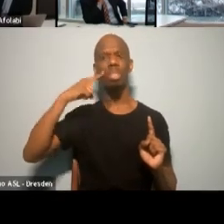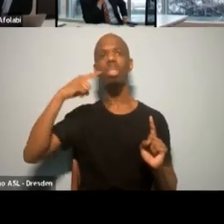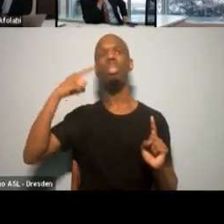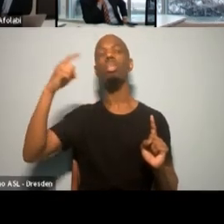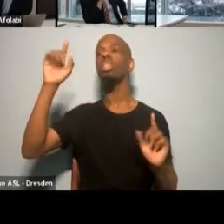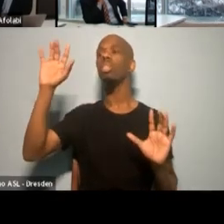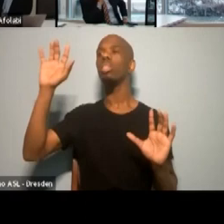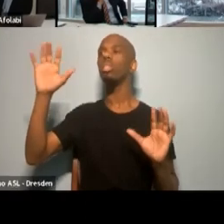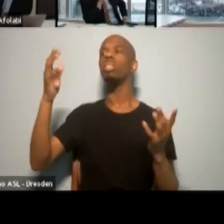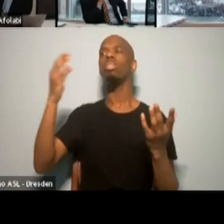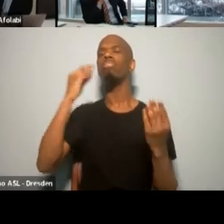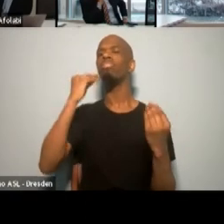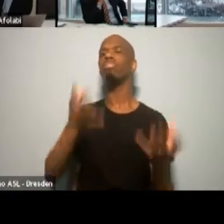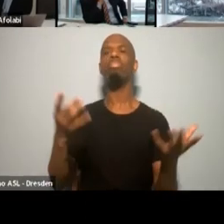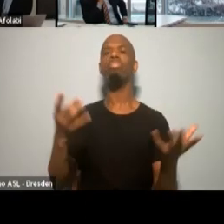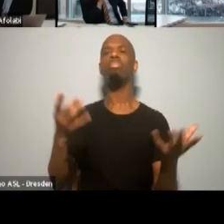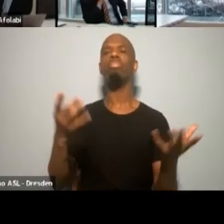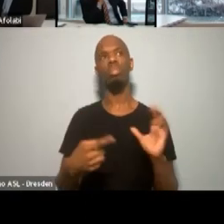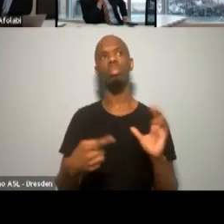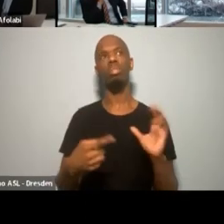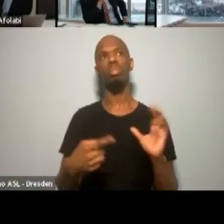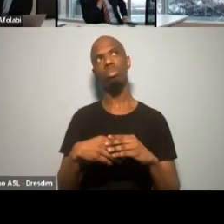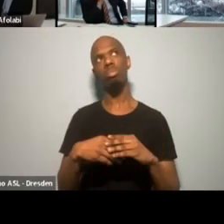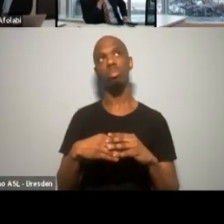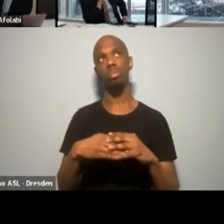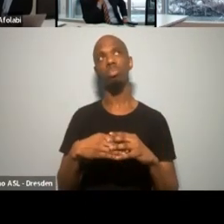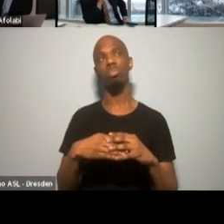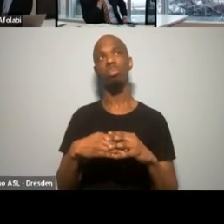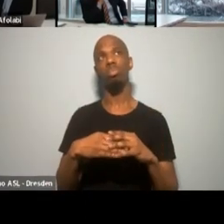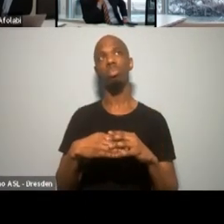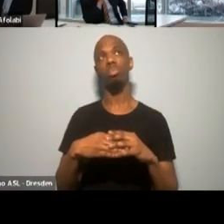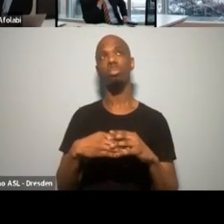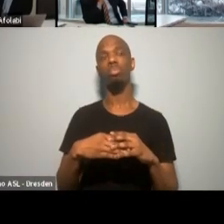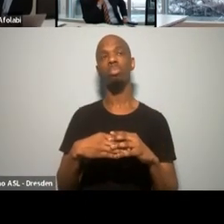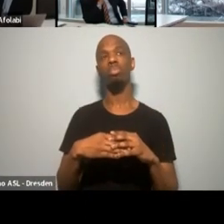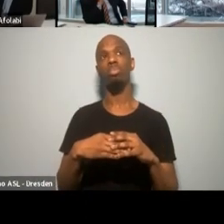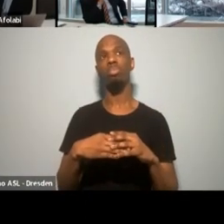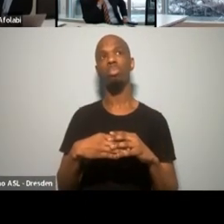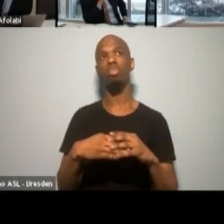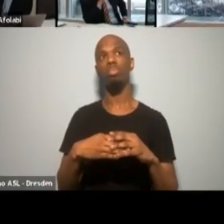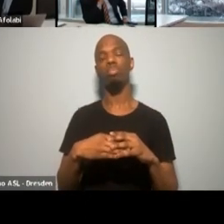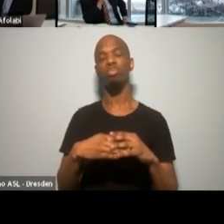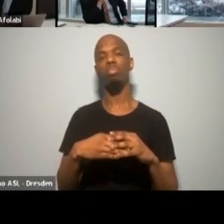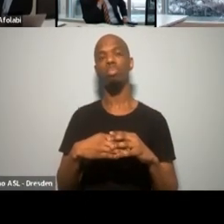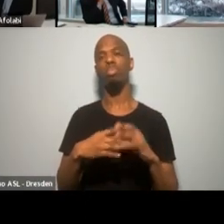in terms of rhetoric and I'm really happy that Professor Ododo was able to speak